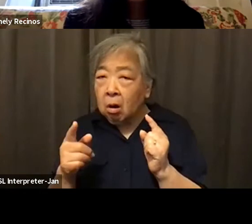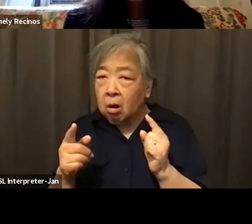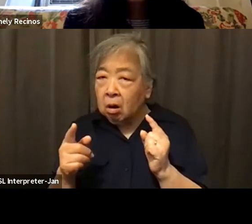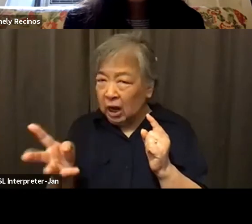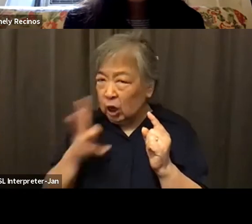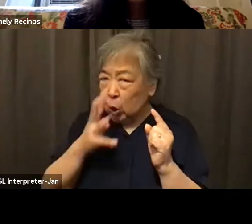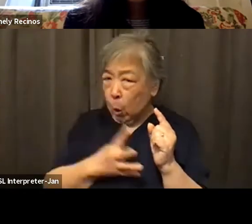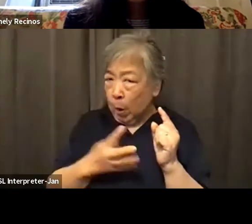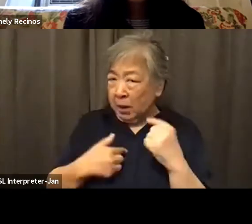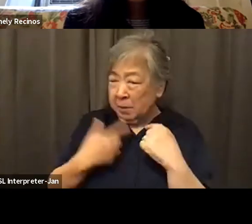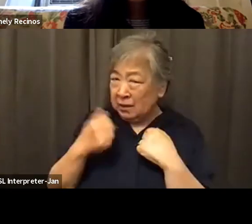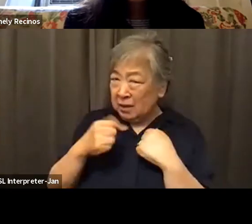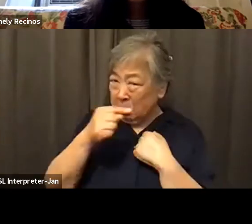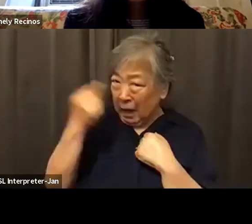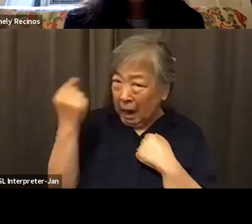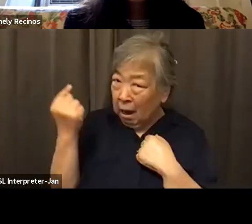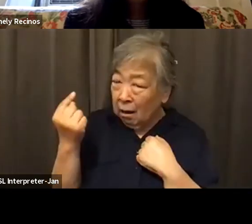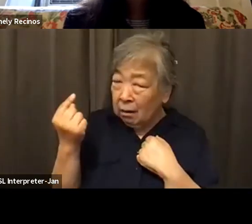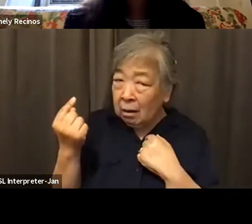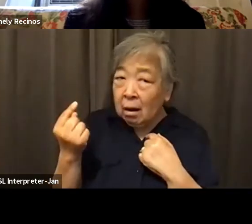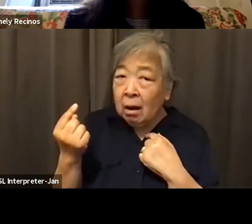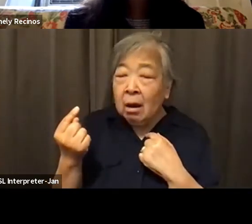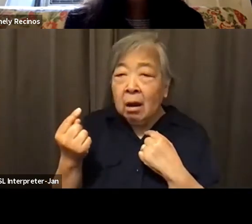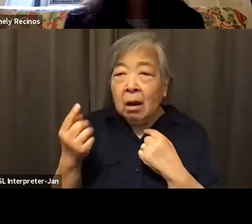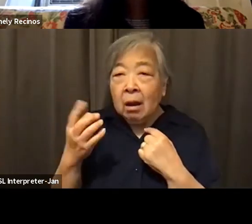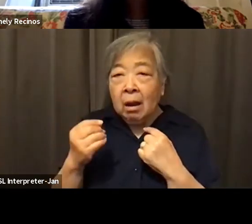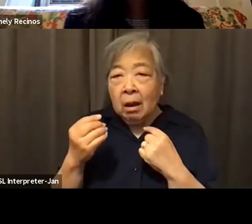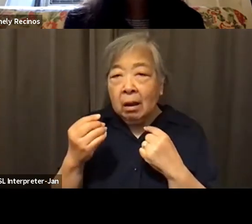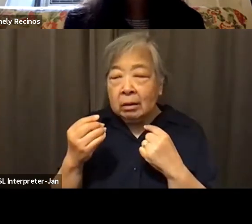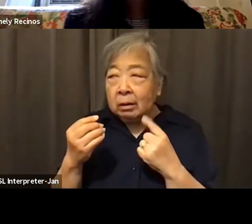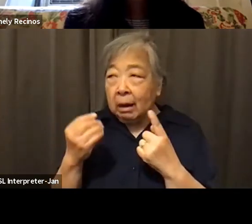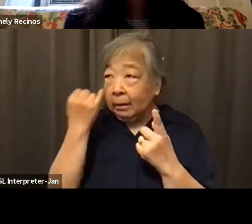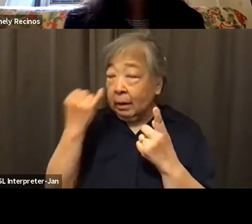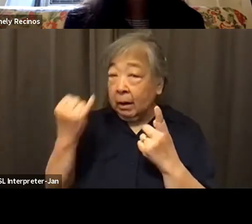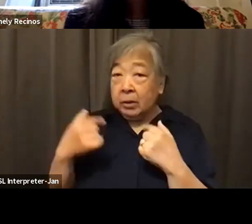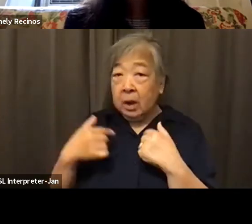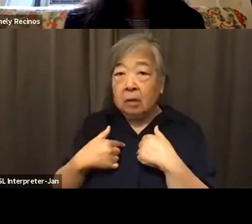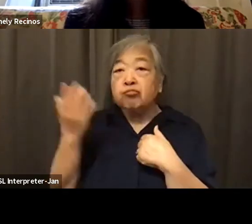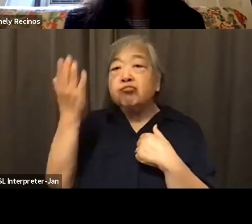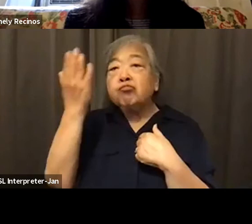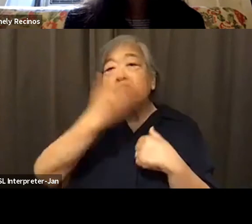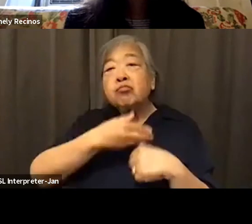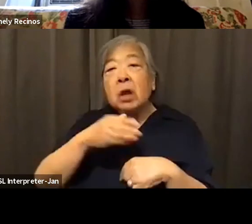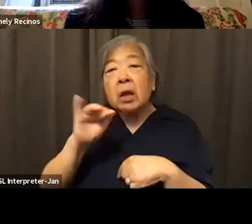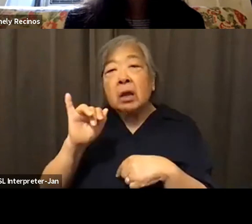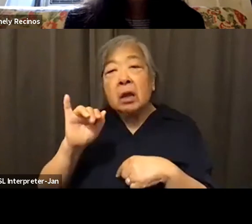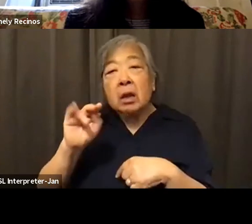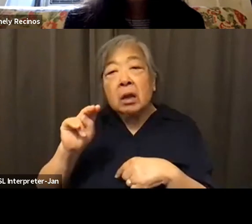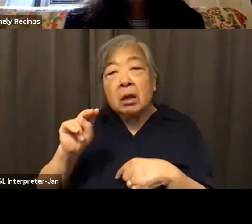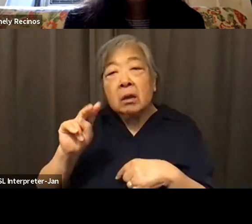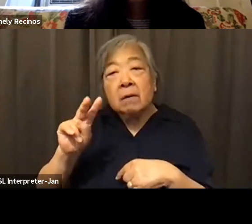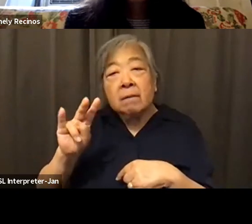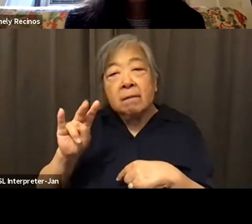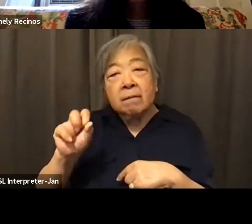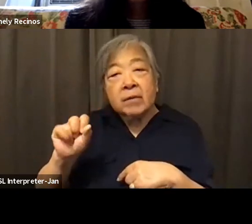This aspect of feeling invisible in this space and was it my identities creating this invisible factor.